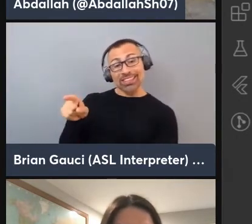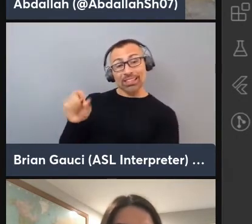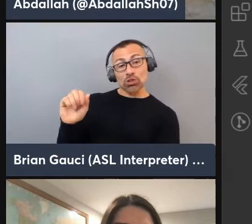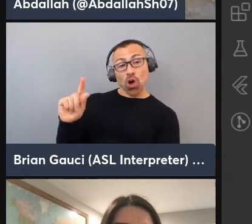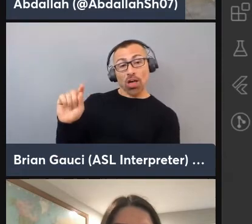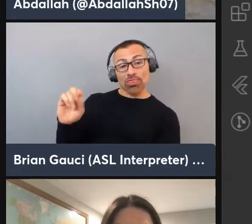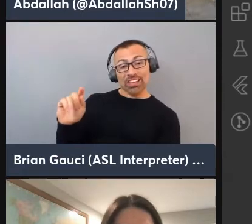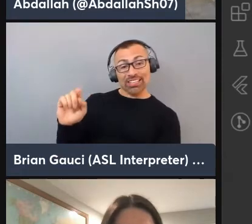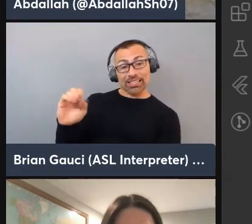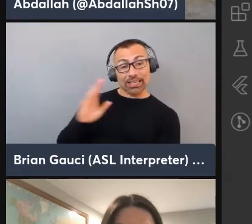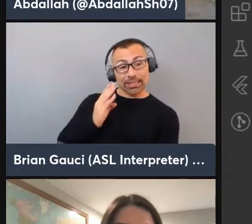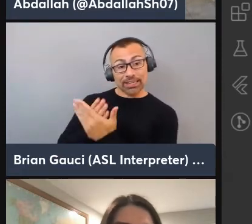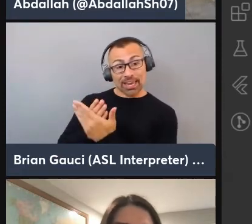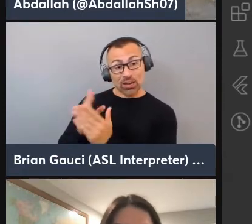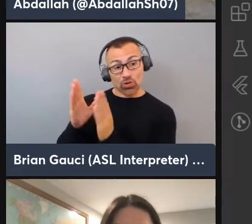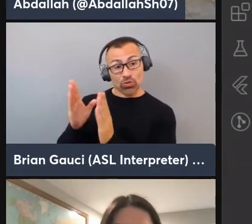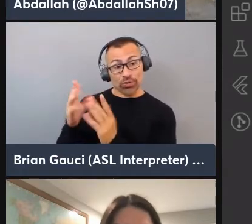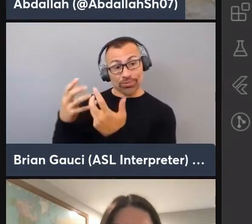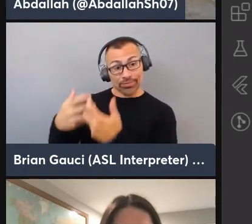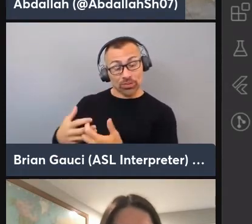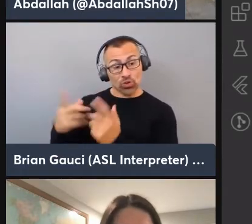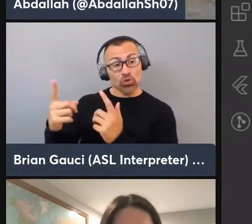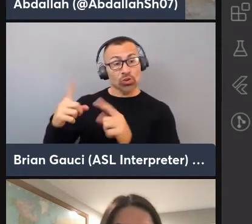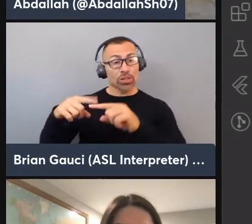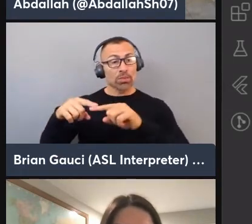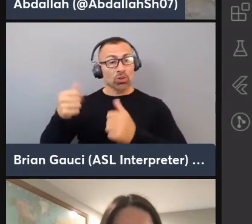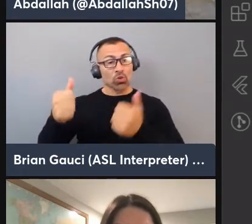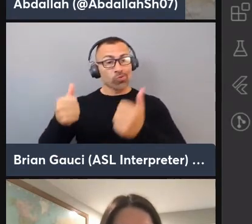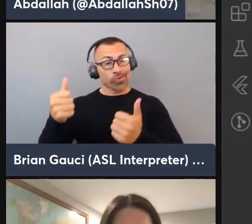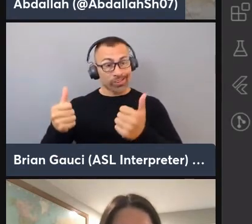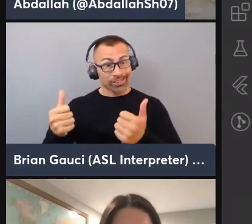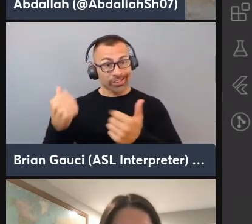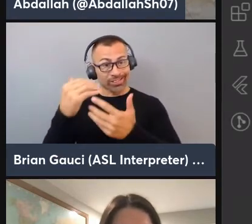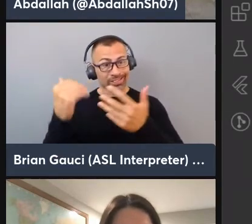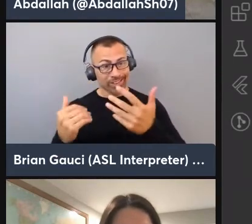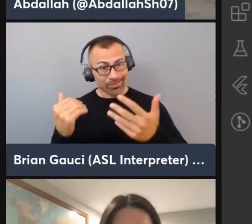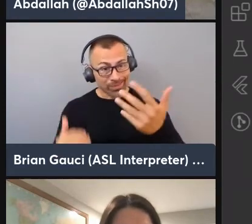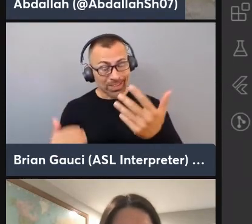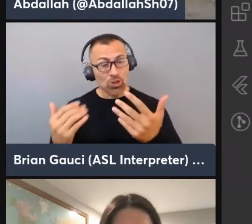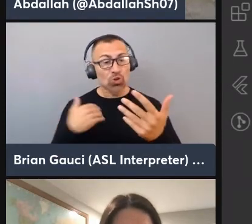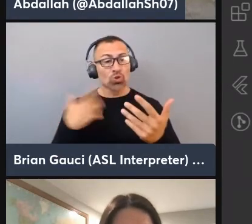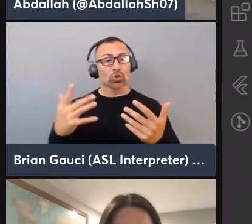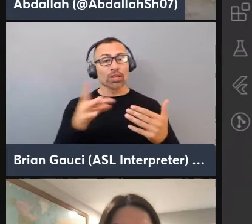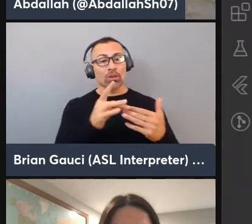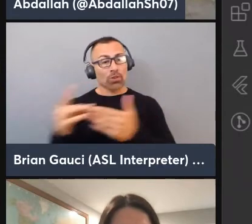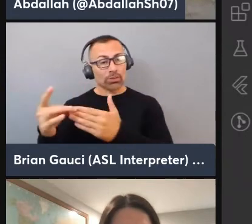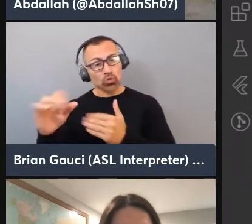to a separate page to handle that challenge. And once that succeeds, then you take them to the next page,